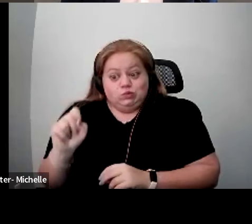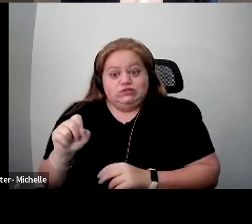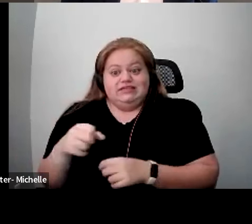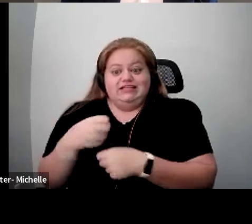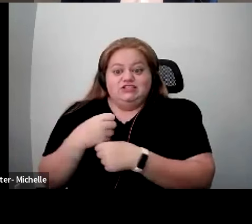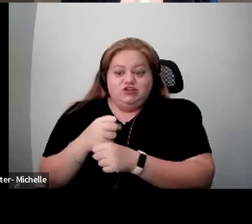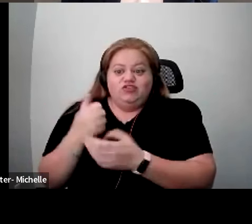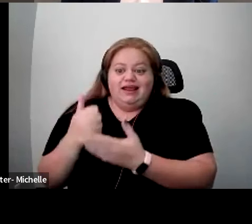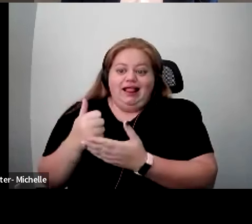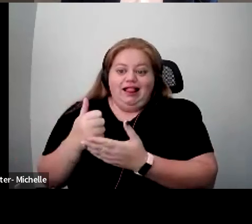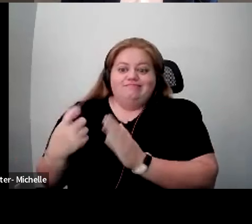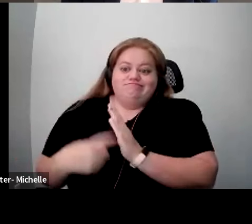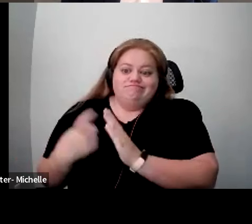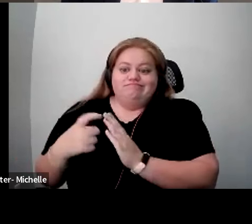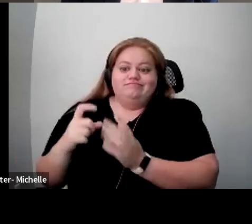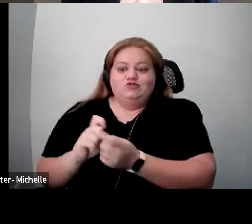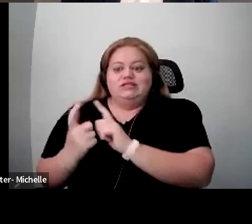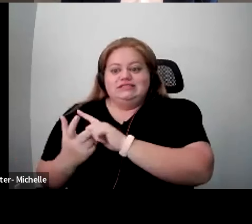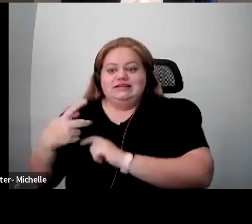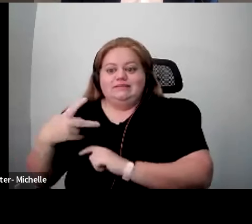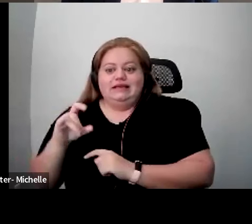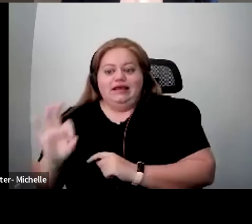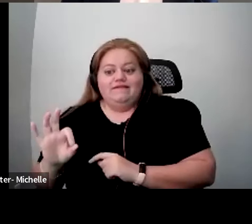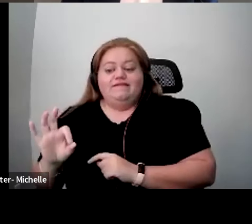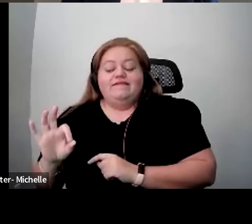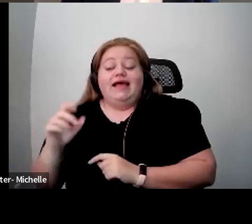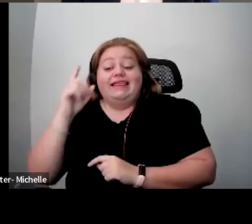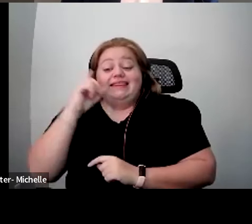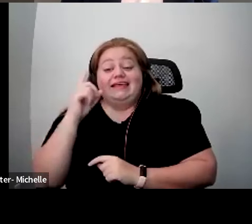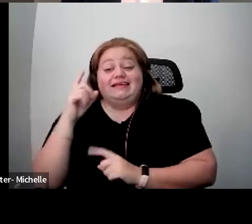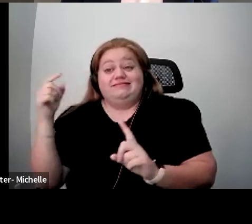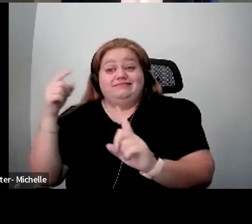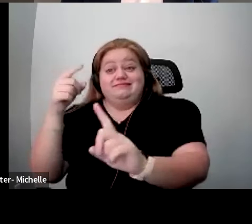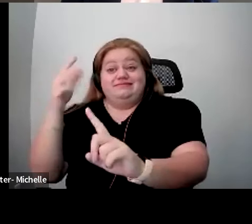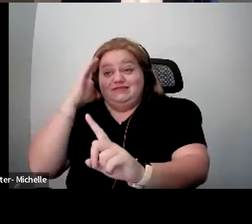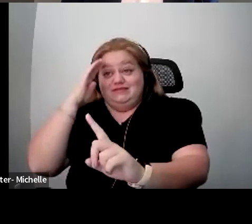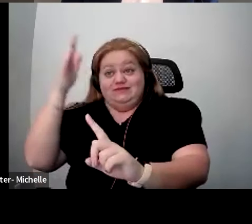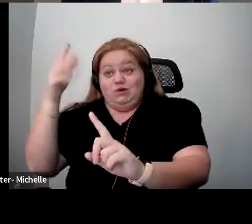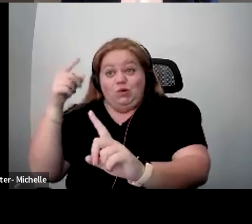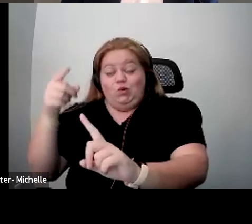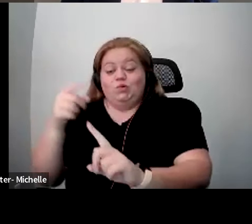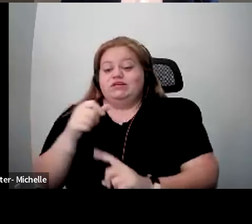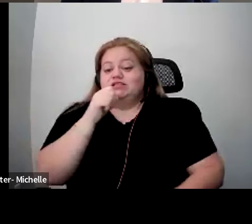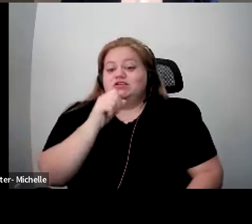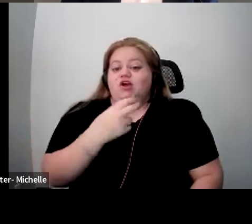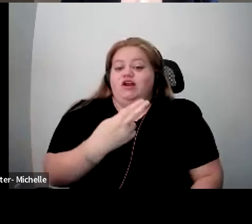But I think at the end, what we want is not HTML or PDF.